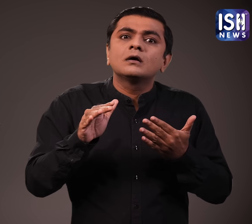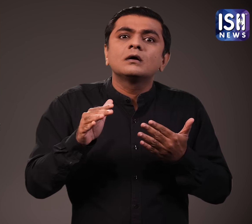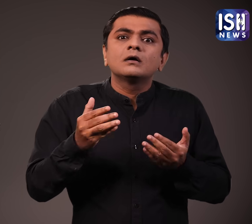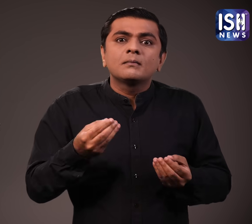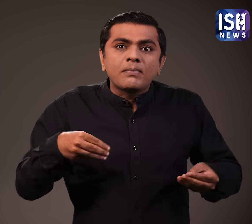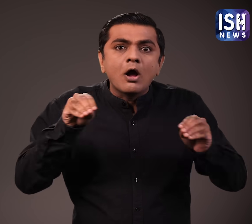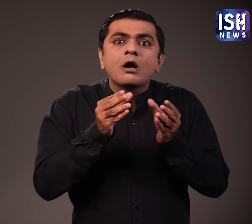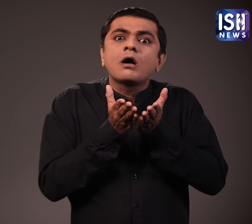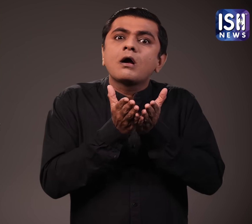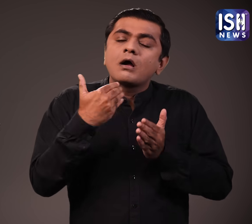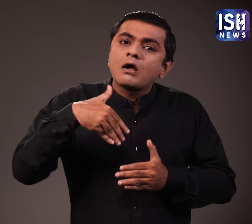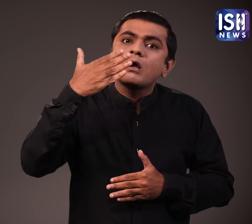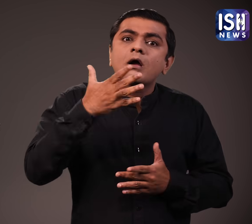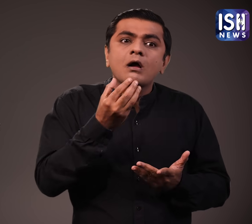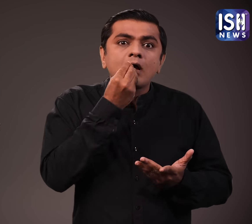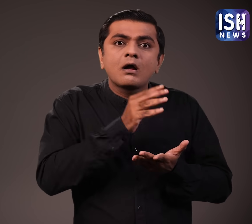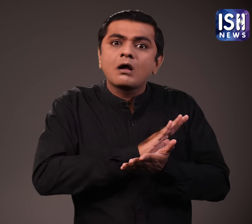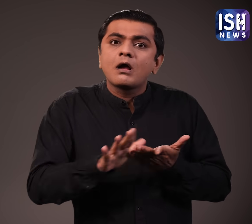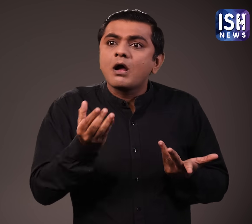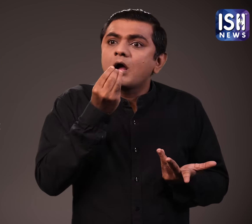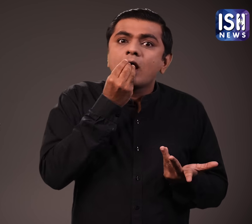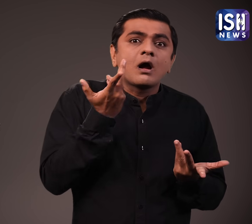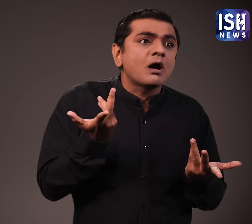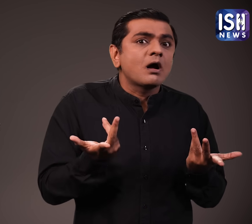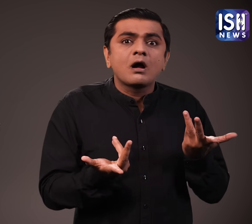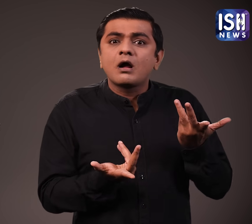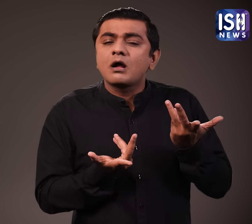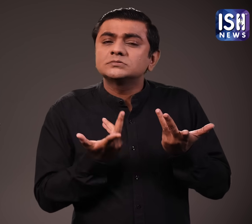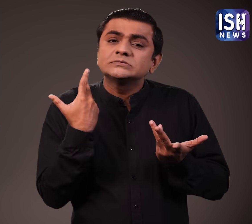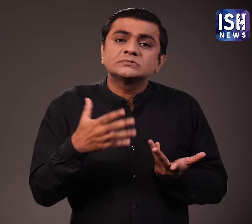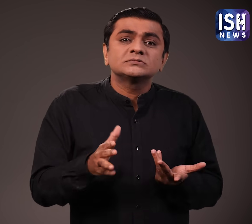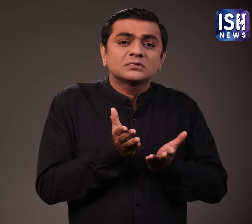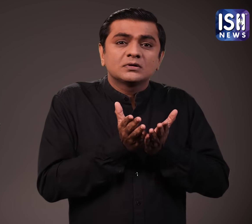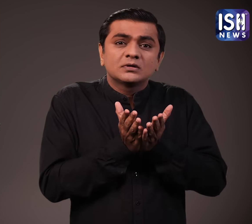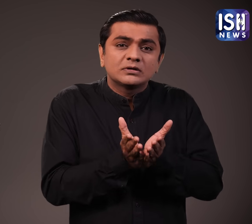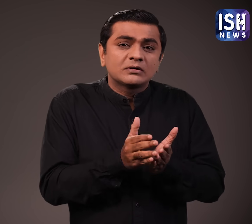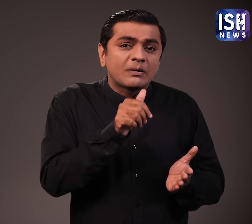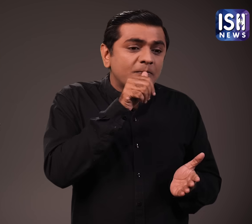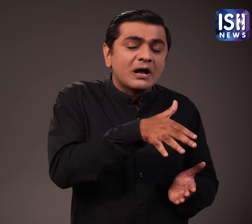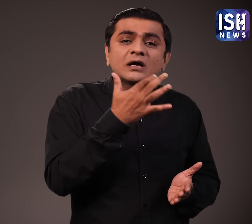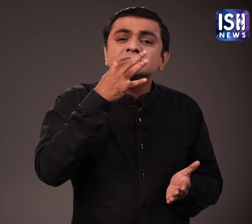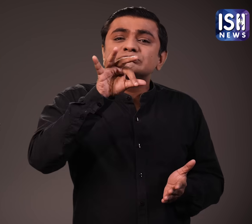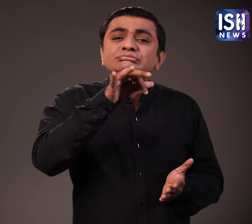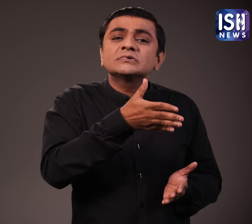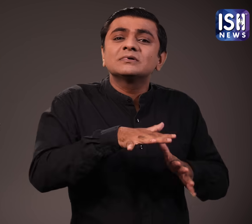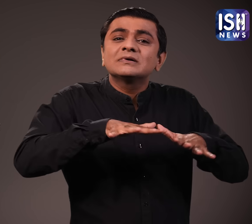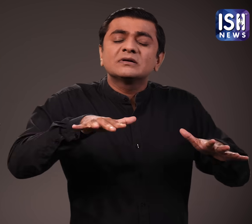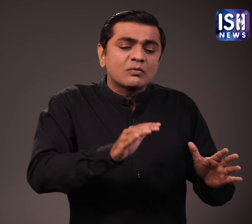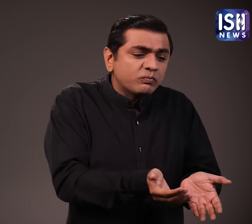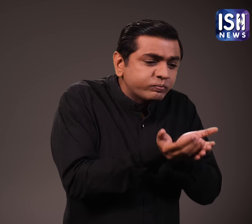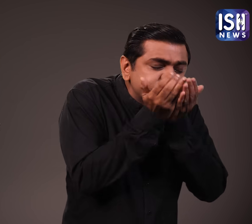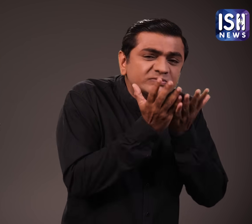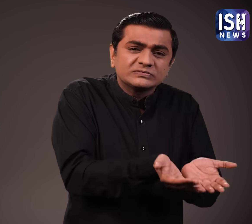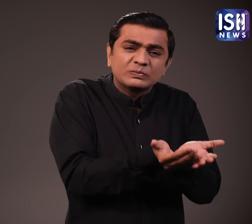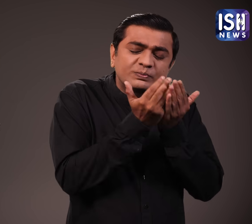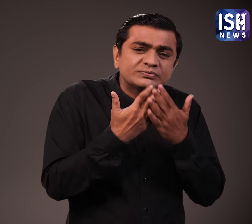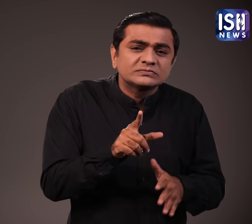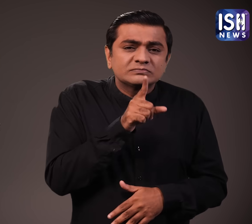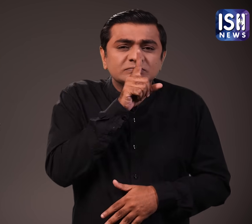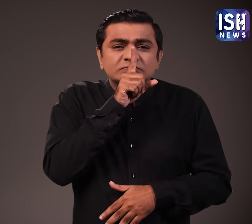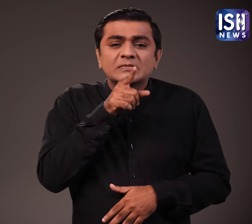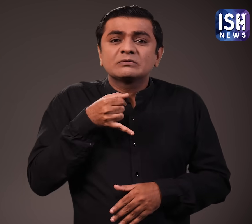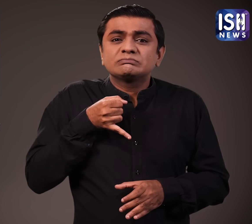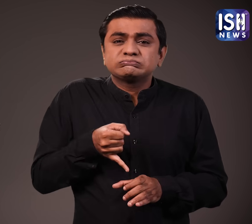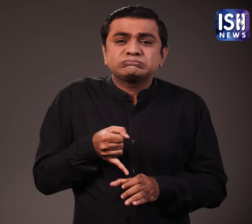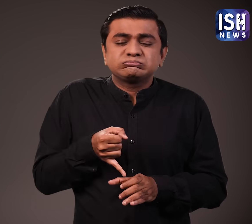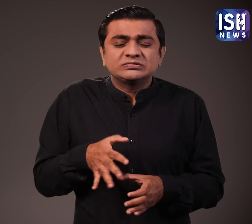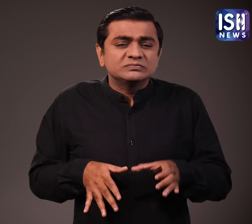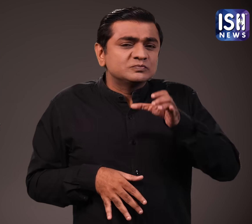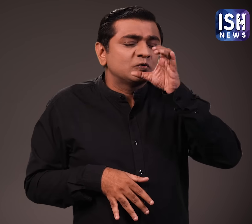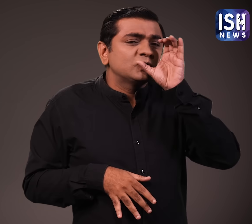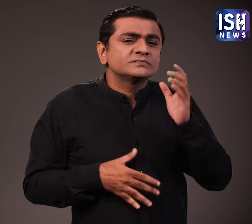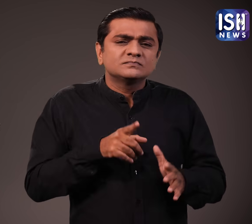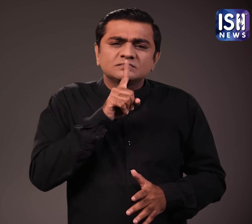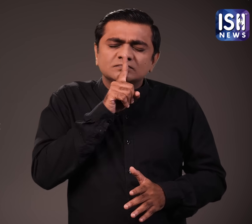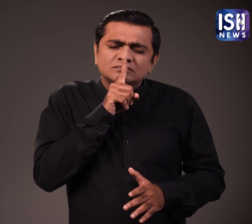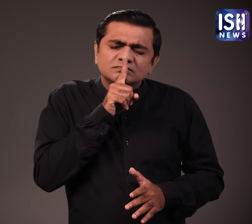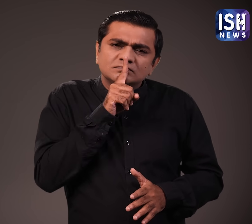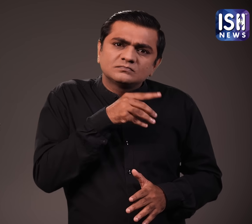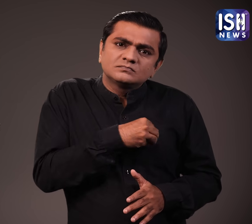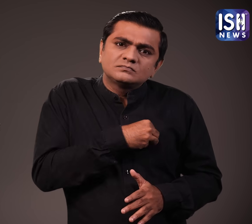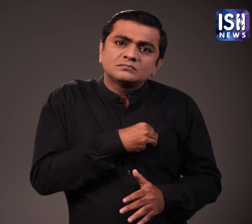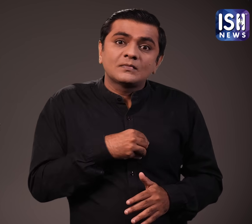They had to drink sea water and their urine. They had no option but to endure the suffering.